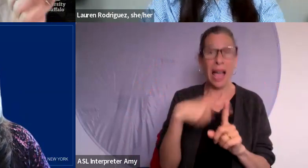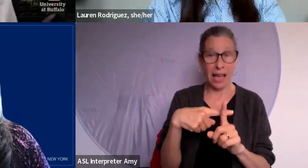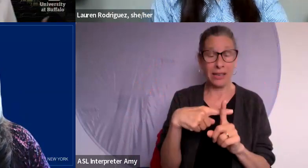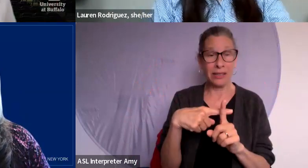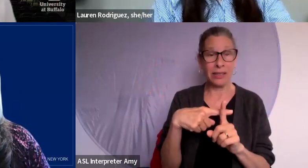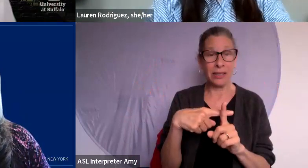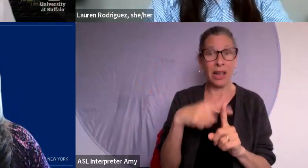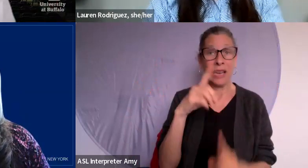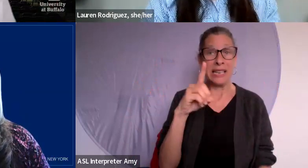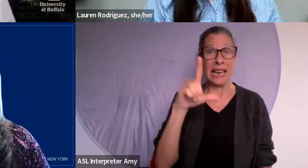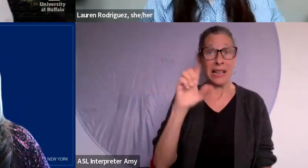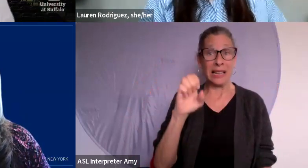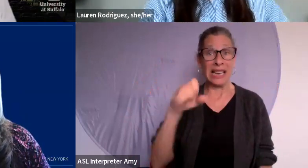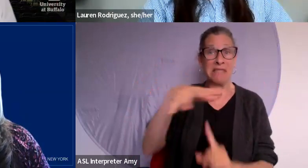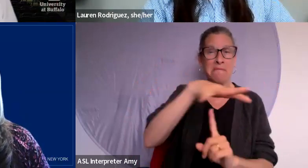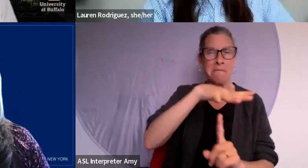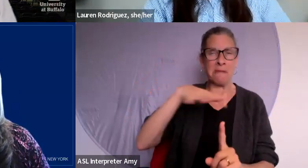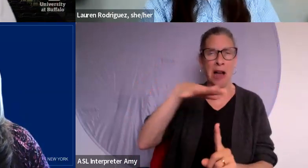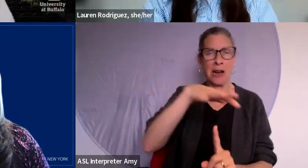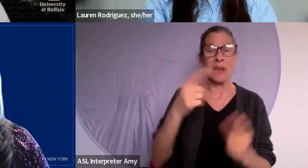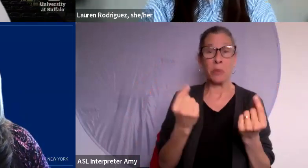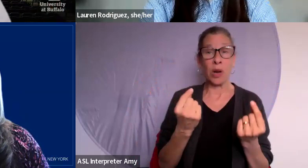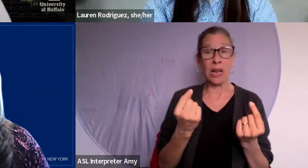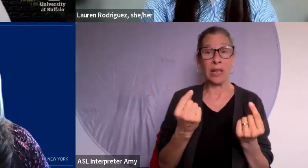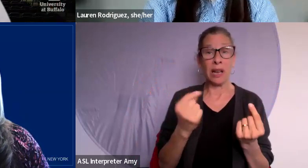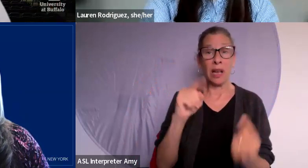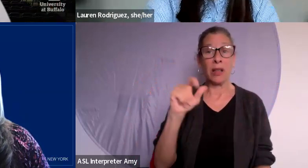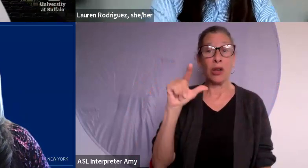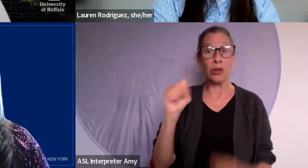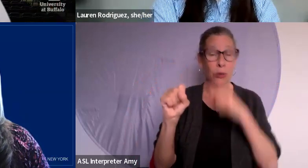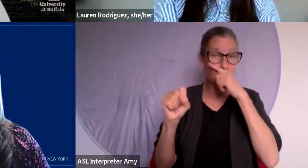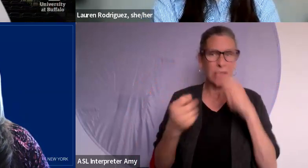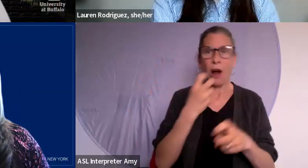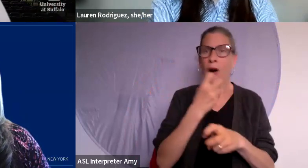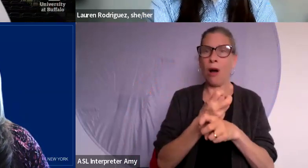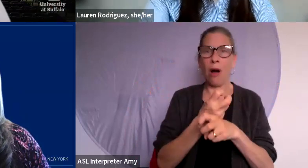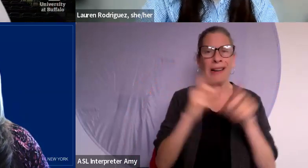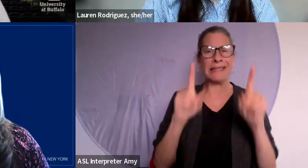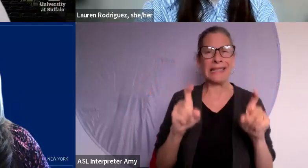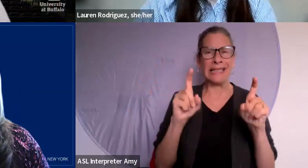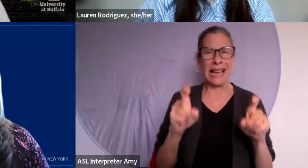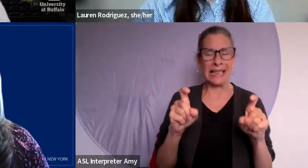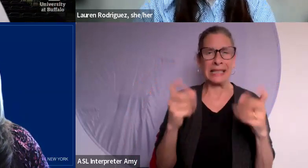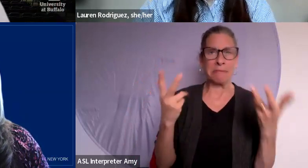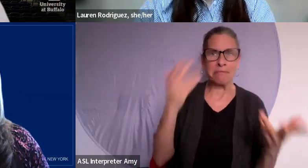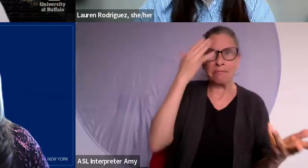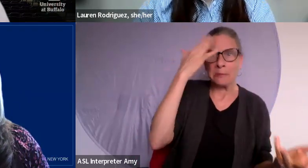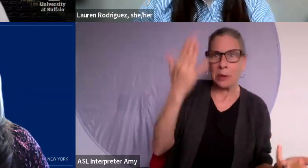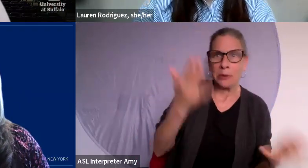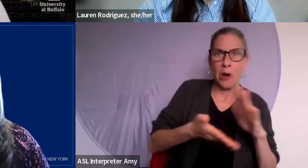the DLE environment is that many of these tools are difficult to test. And I'll get into this in a little bit more detail later.